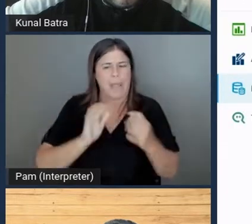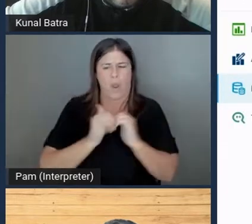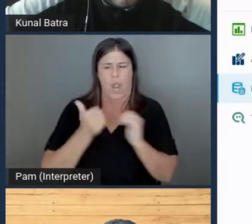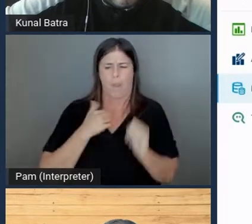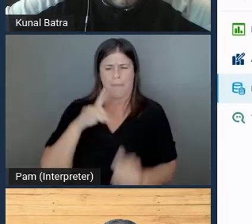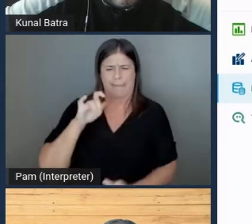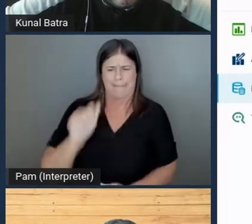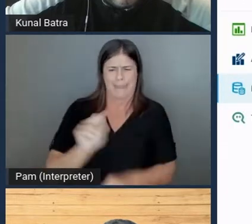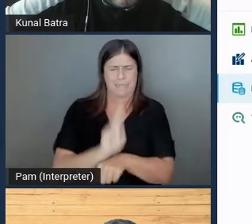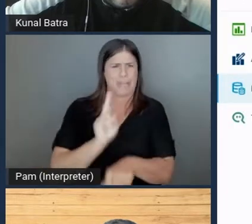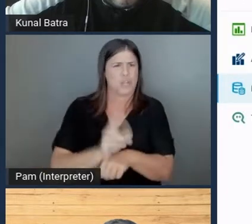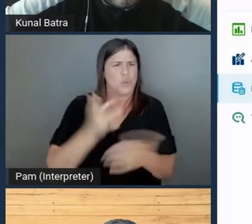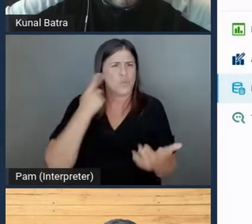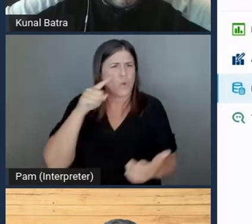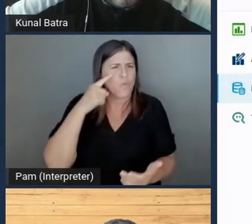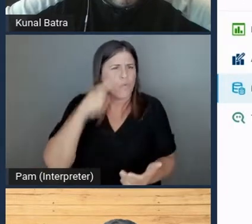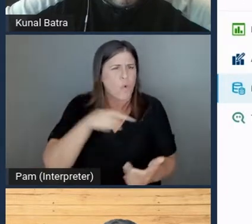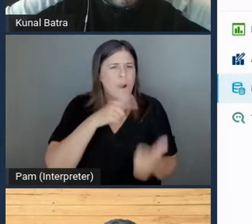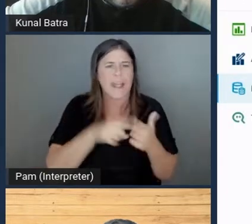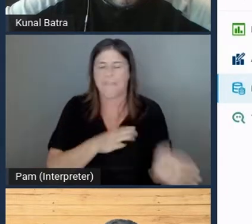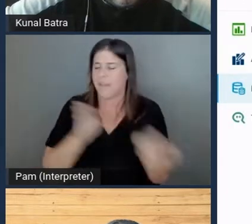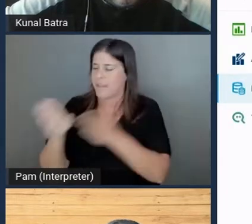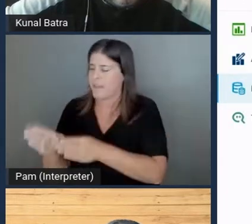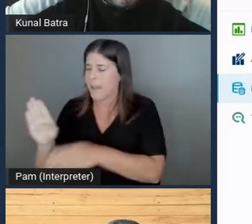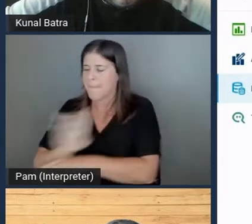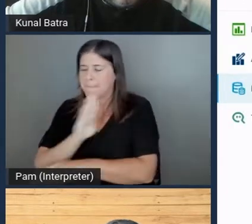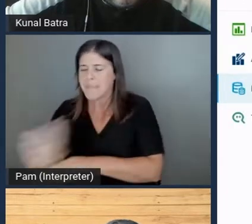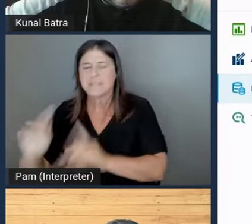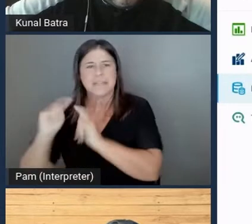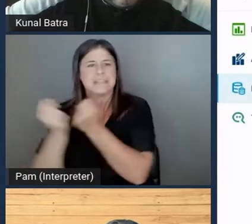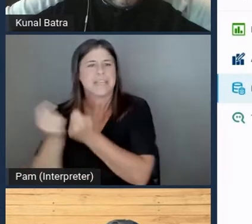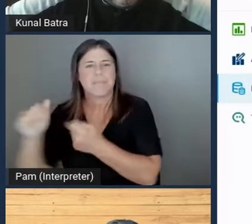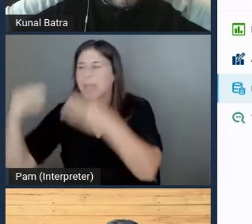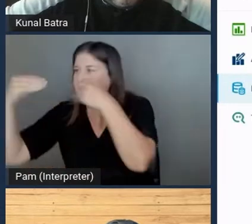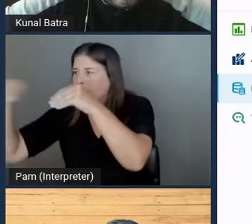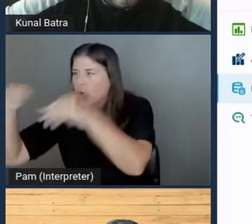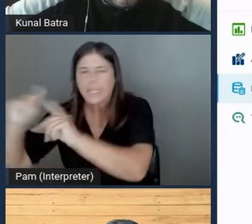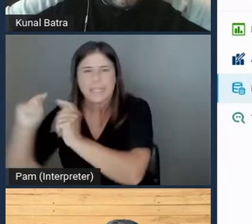And then, there are business teams, like marketing team. So the marketing team